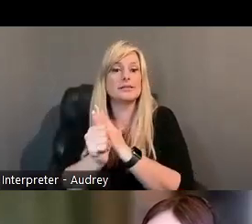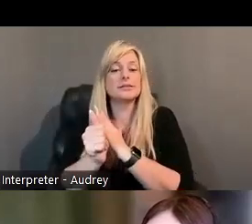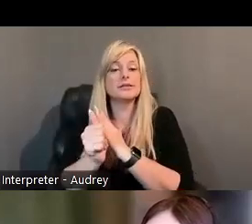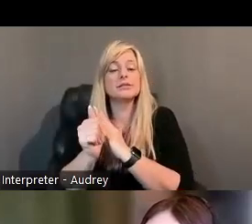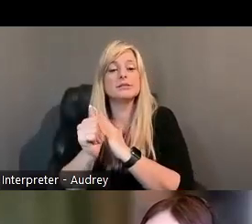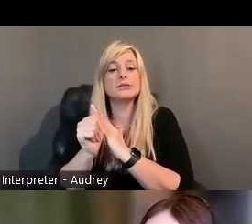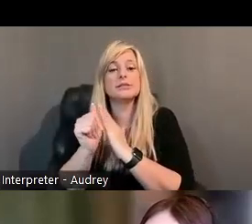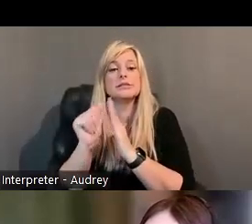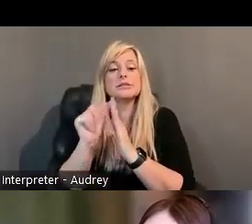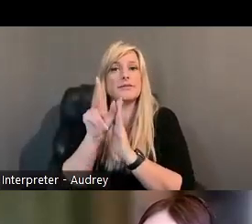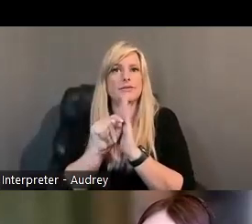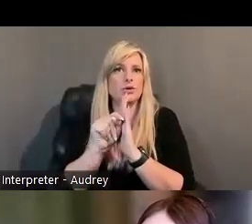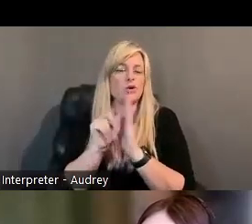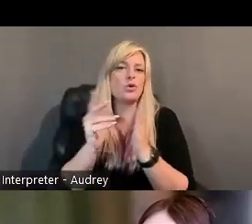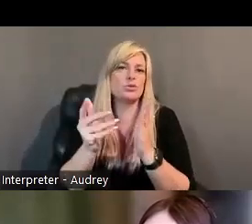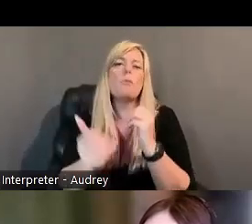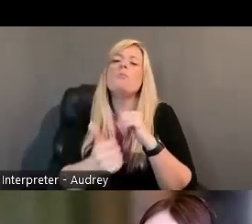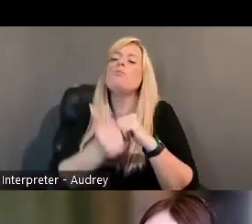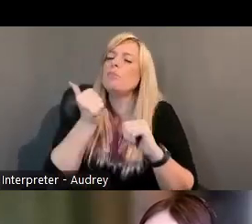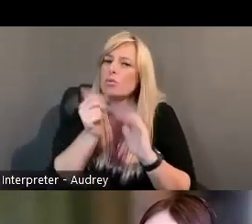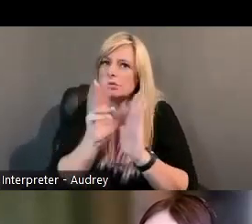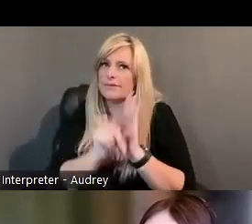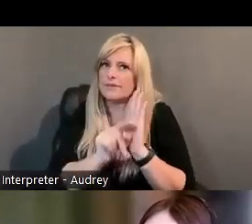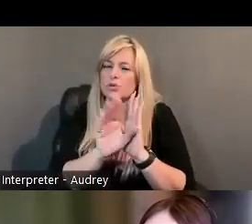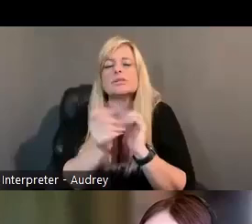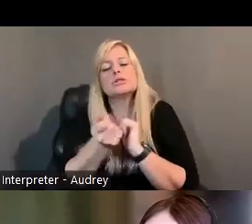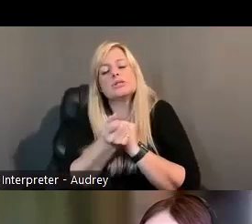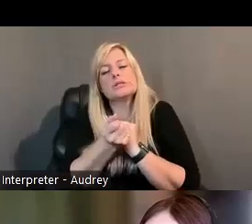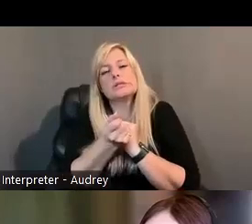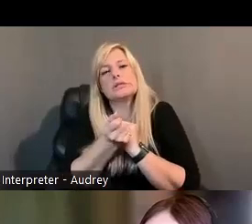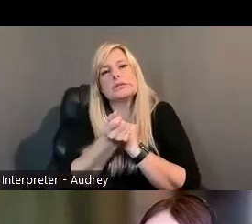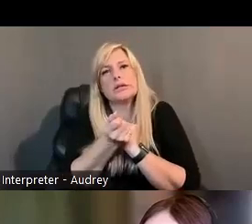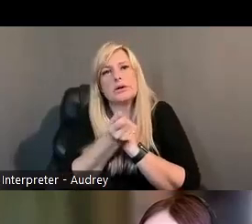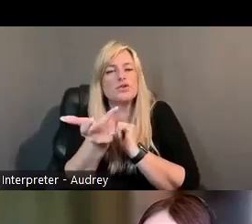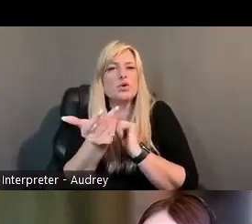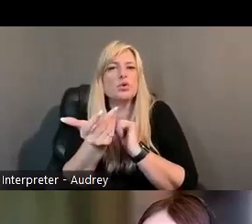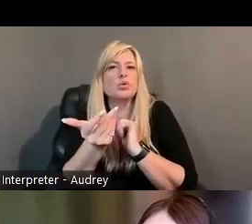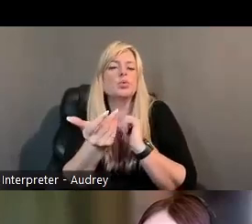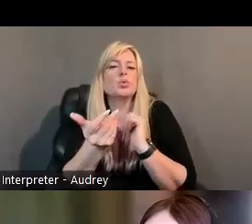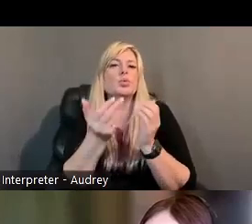it's mainly videos. There's some supporting printable resources that are really,